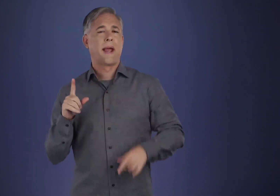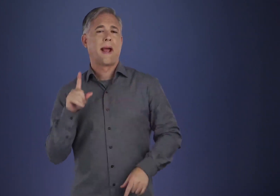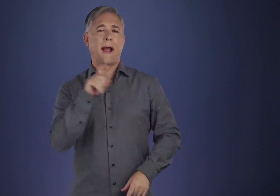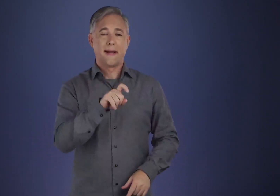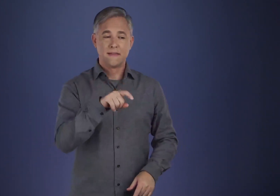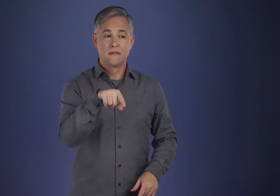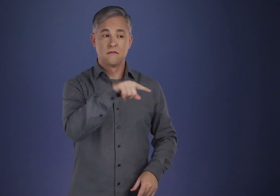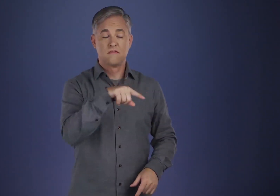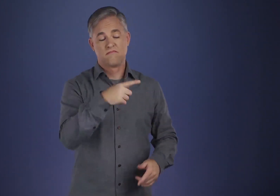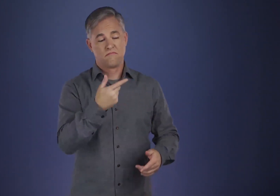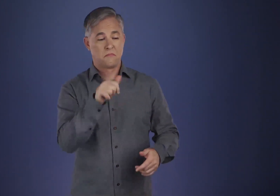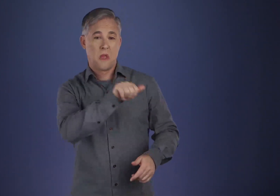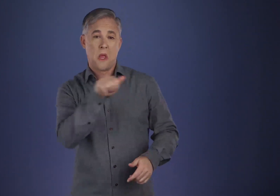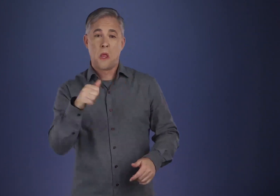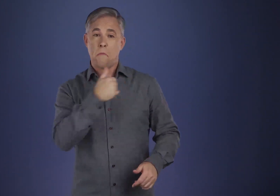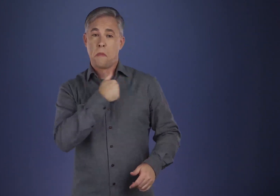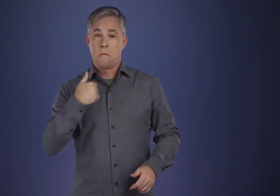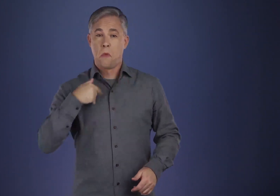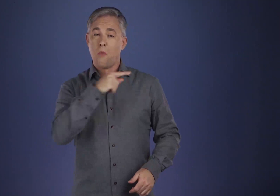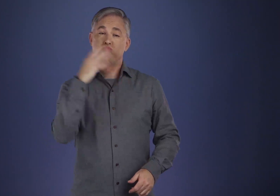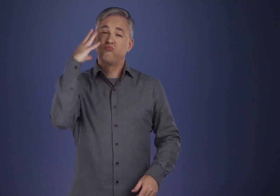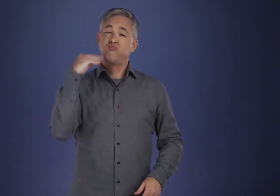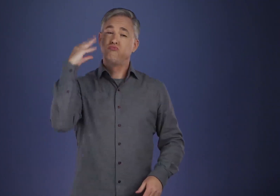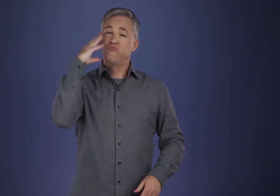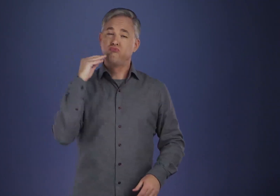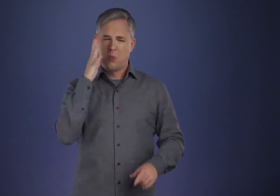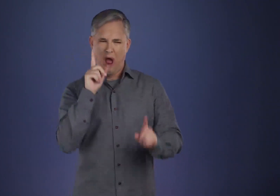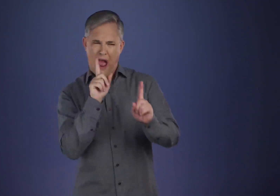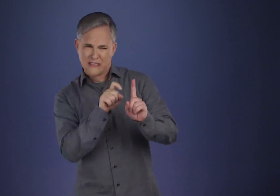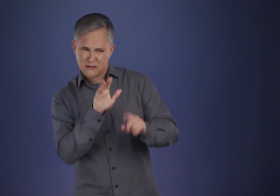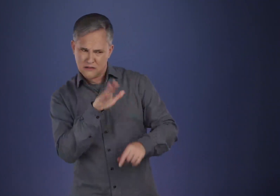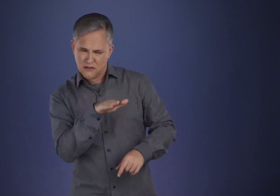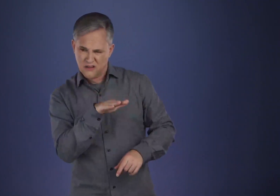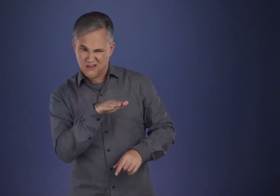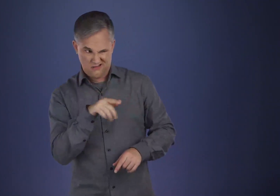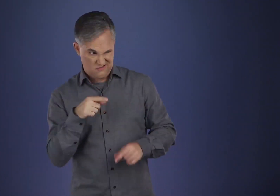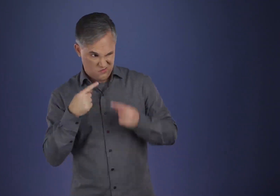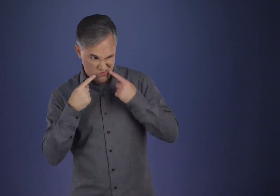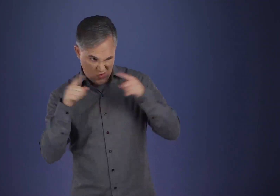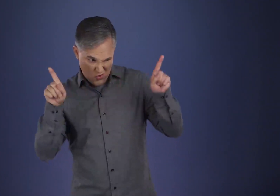They dubiously ask an experienced A.A. member if this really works.